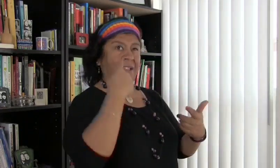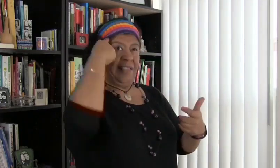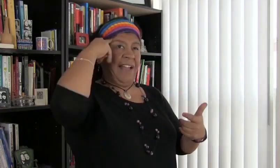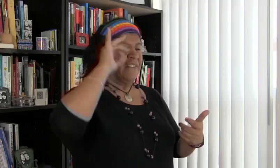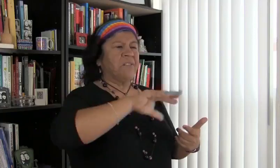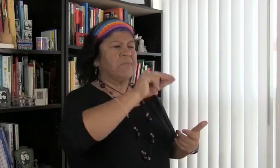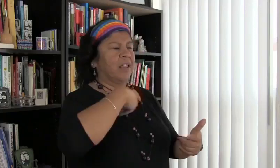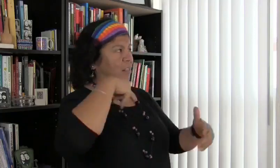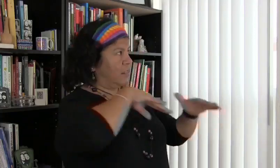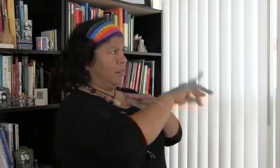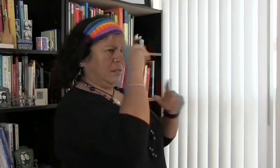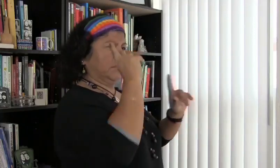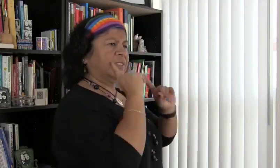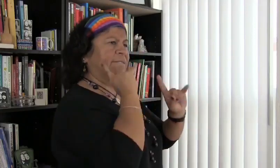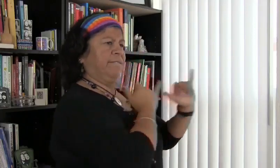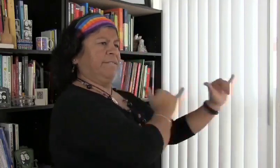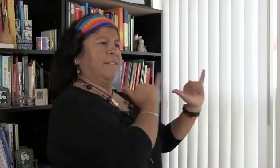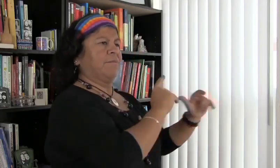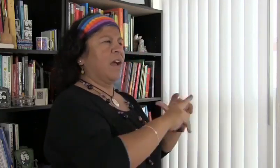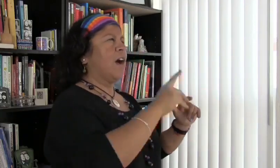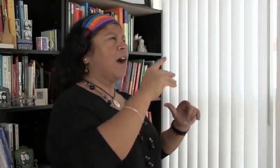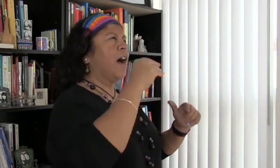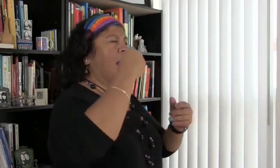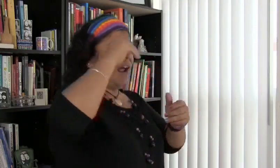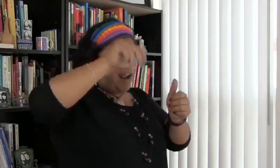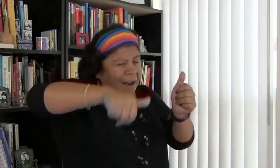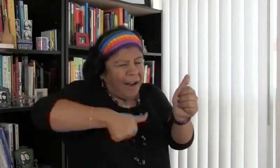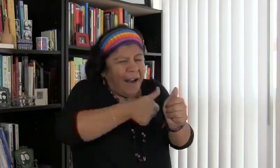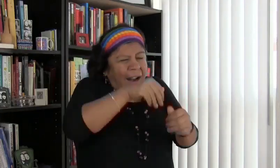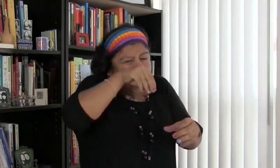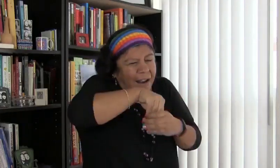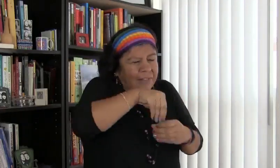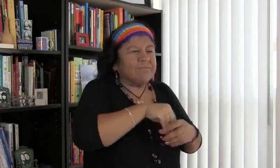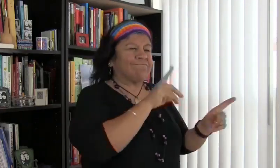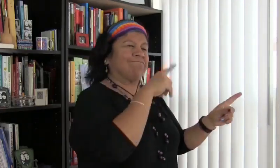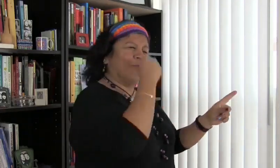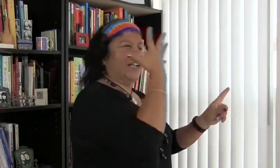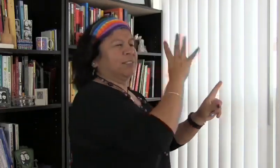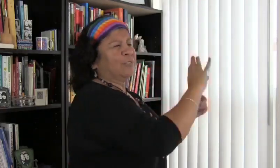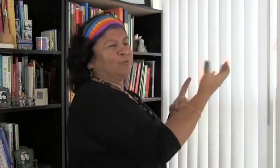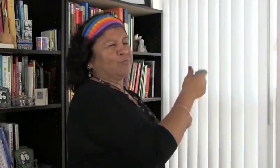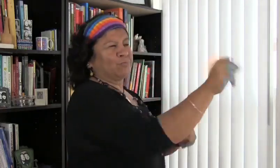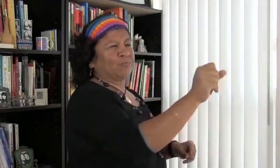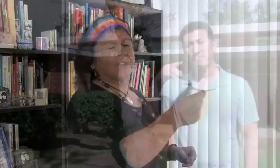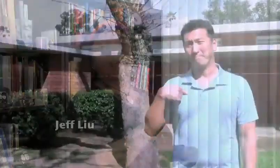At first, I thought that we were all the same because of the common experience of being Deaf. But I grew to recognize that I was also coming into contact with white culture.